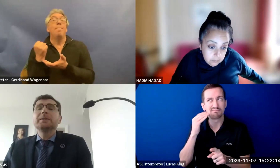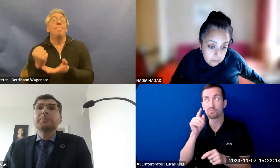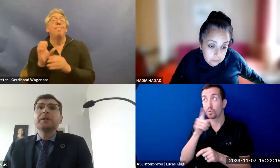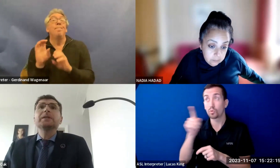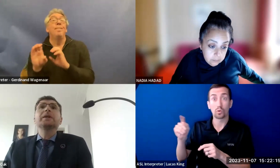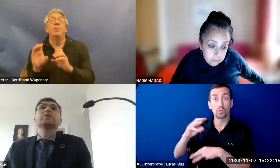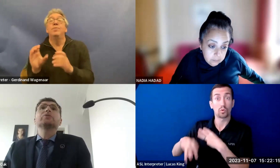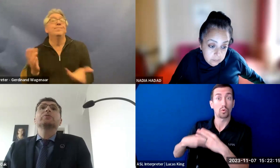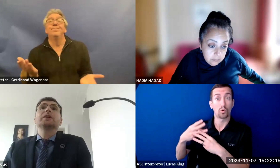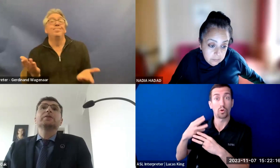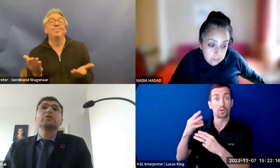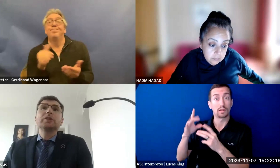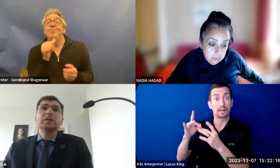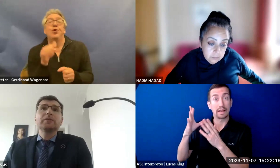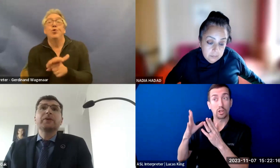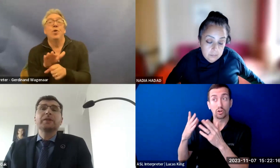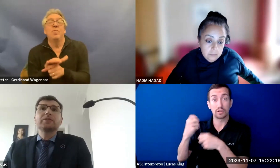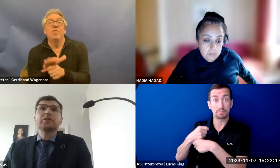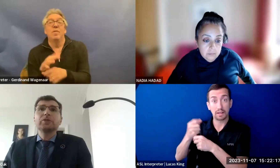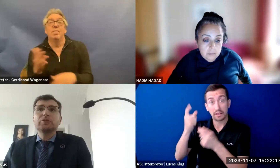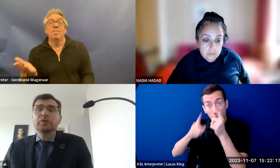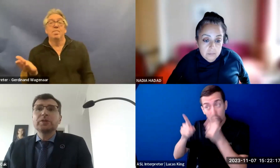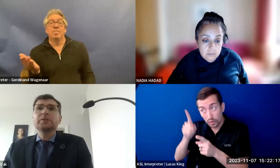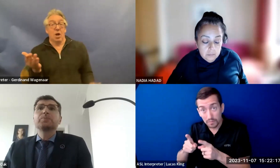Simply, there are not enough financial resources